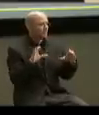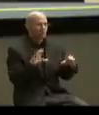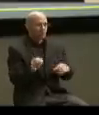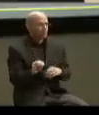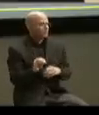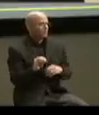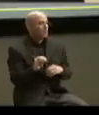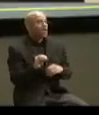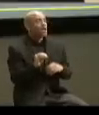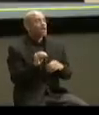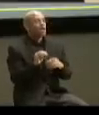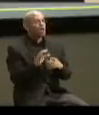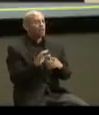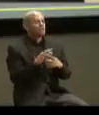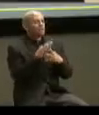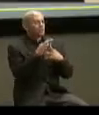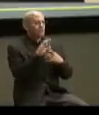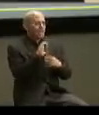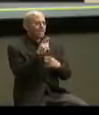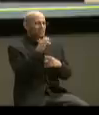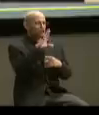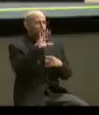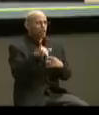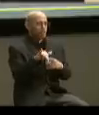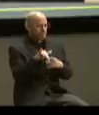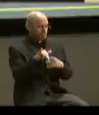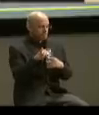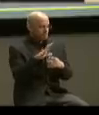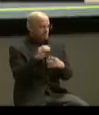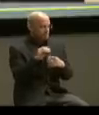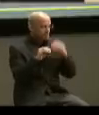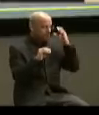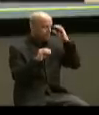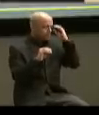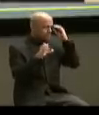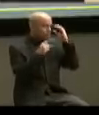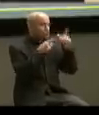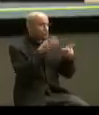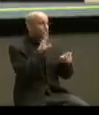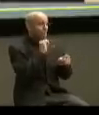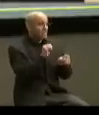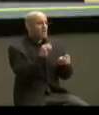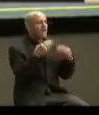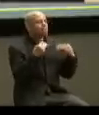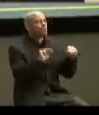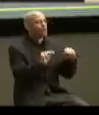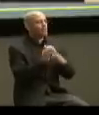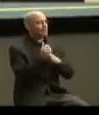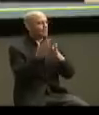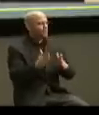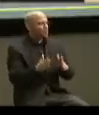THERE AREN'T MANY VERIFIED, ESPECIALLY EXTERNALLY VERIFIED EMISSIONS INVENTORIES OUT THERE.